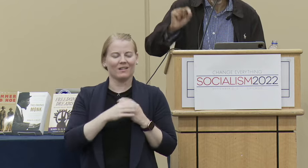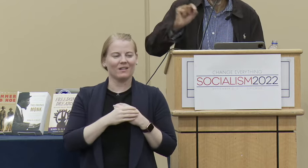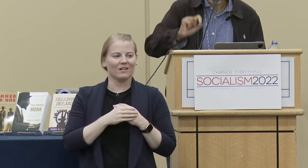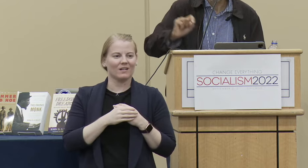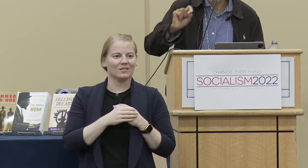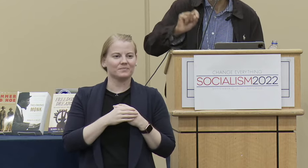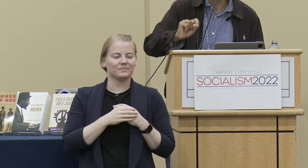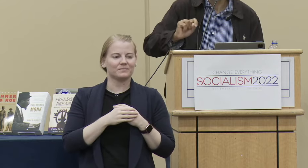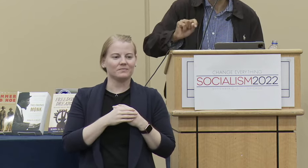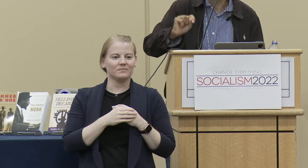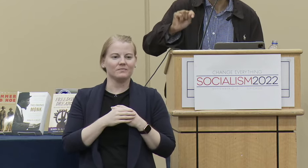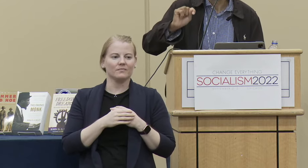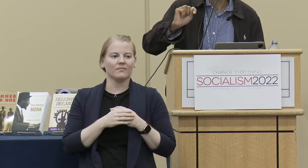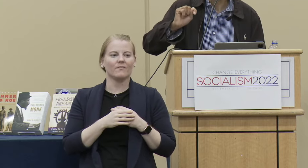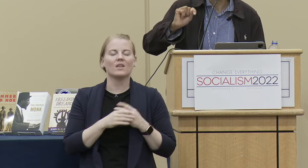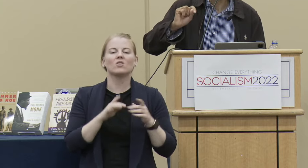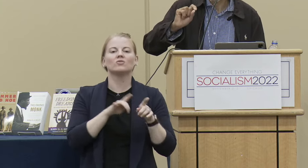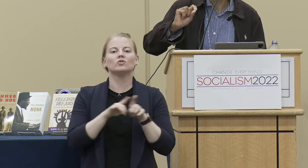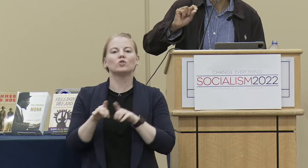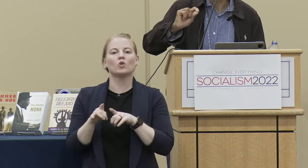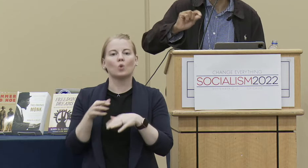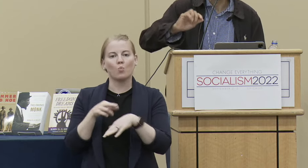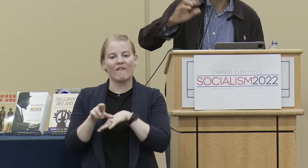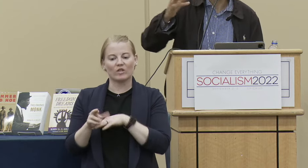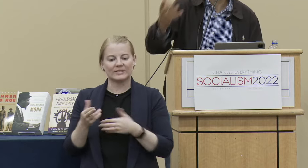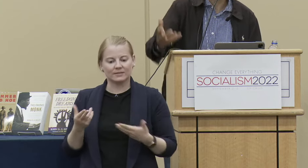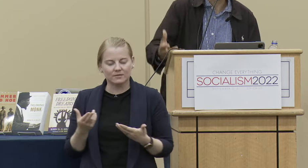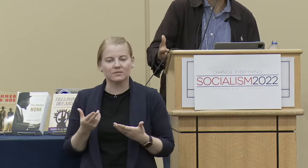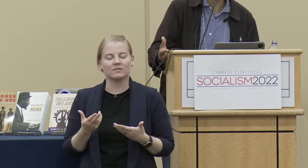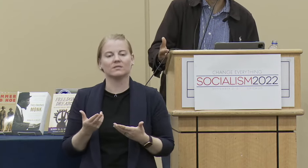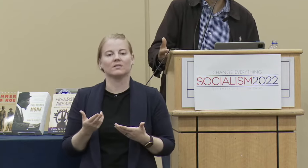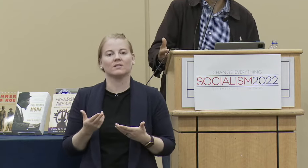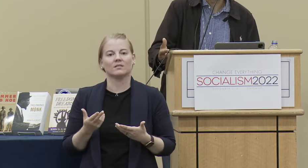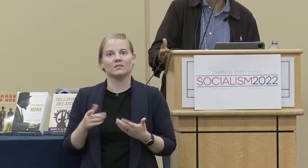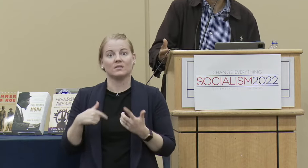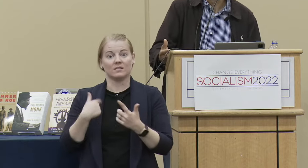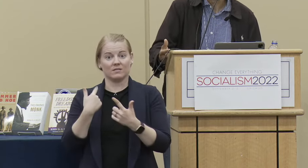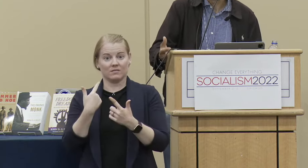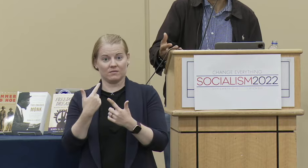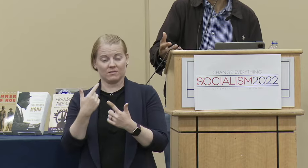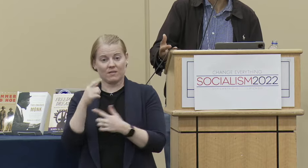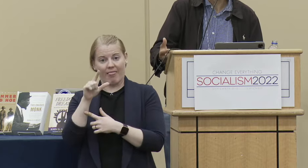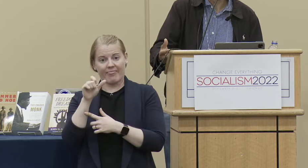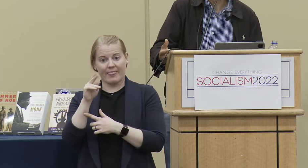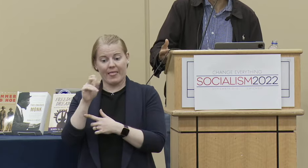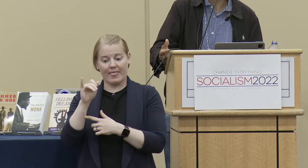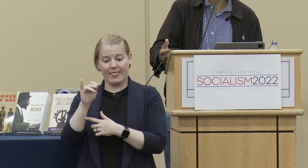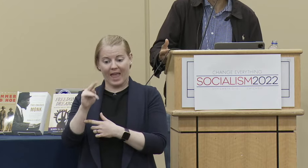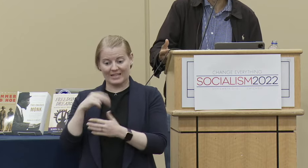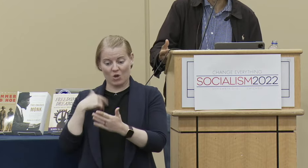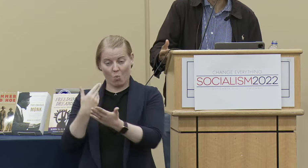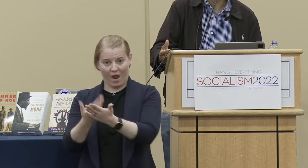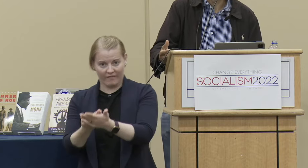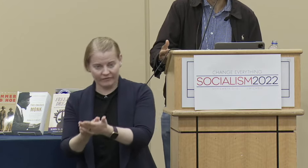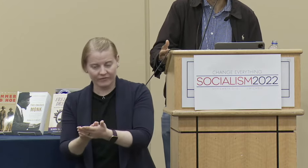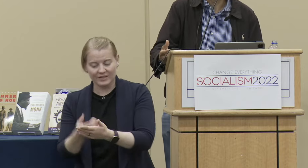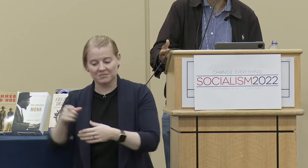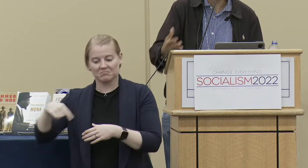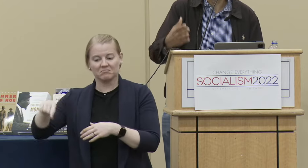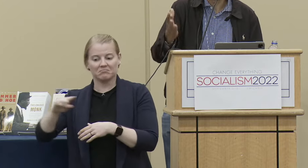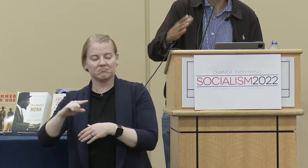the haters out there . What he's referencing is by